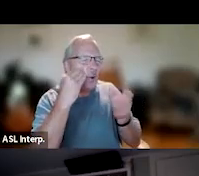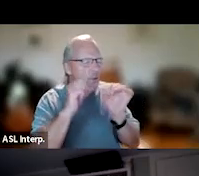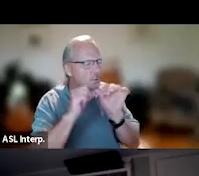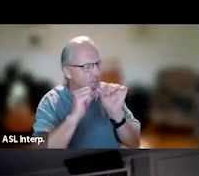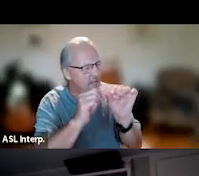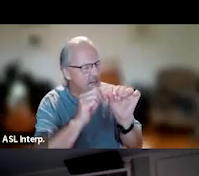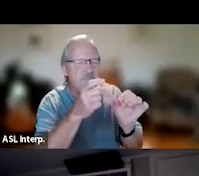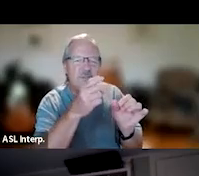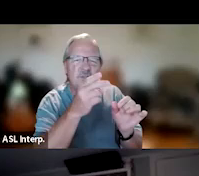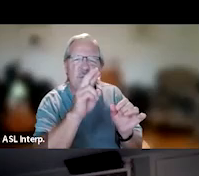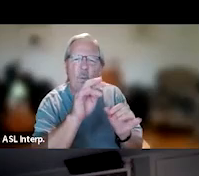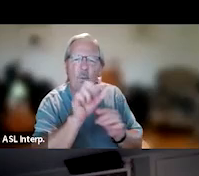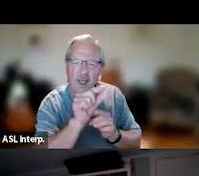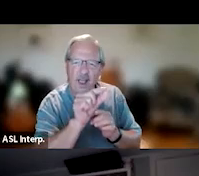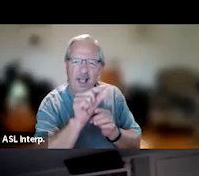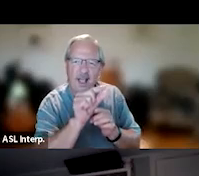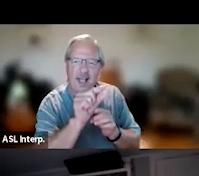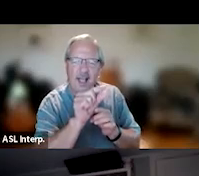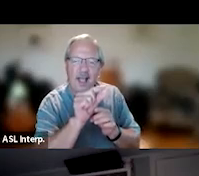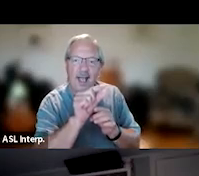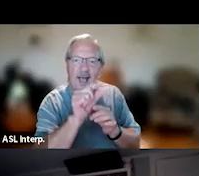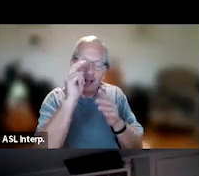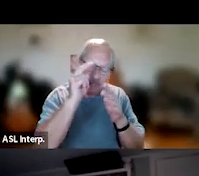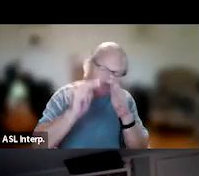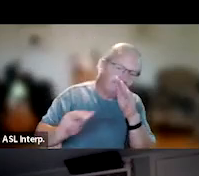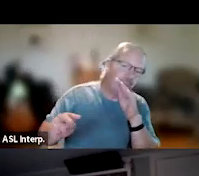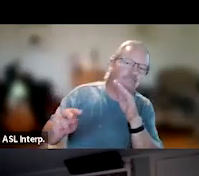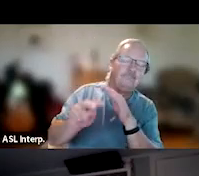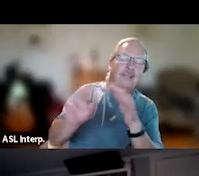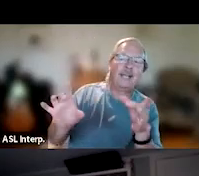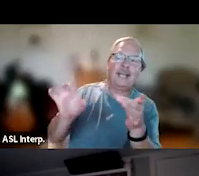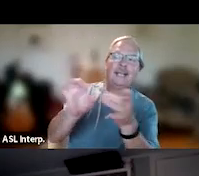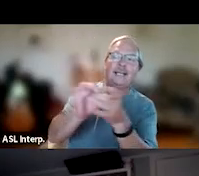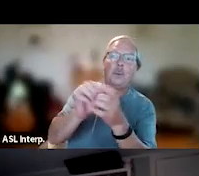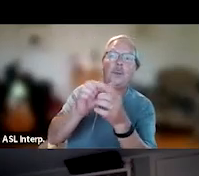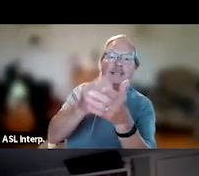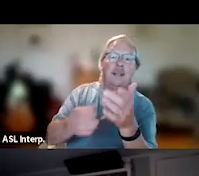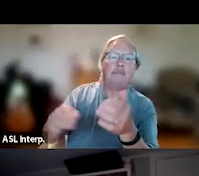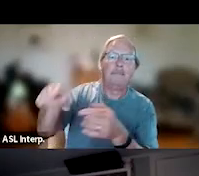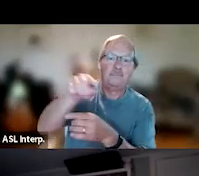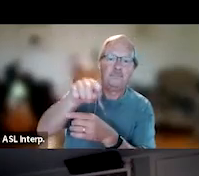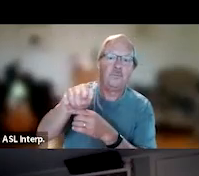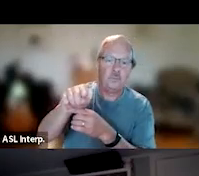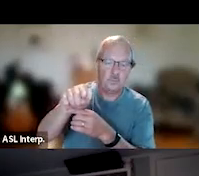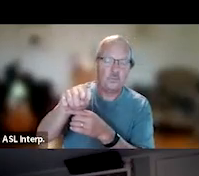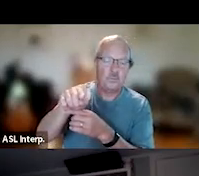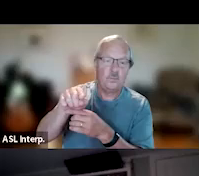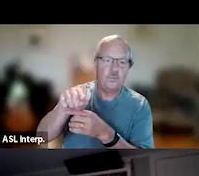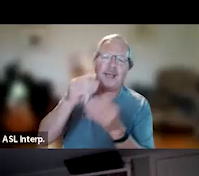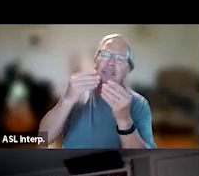and I look forward to reconnecting with some of you. And just thanks again for everything